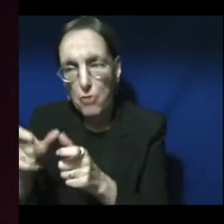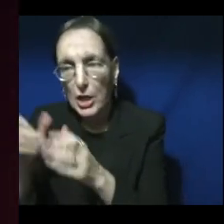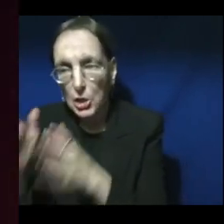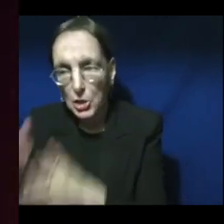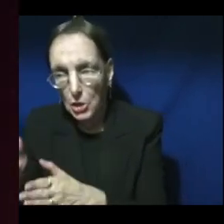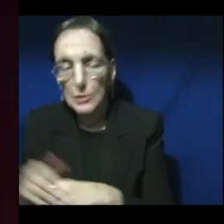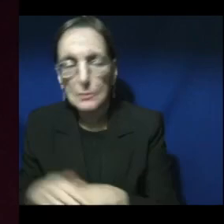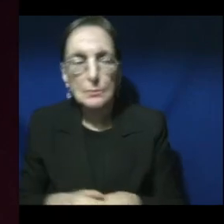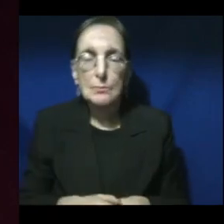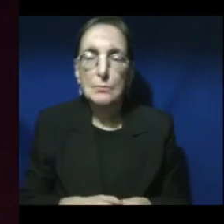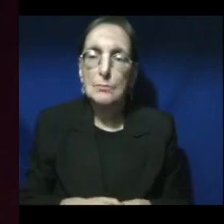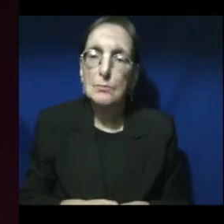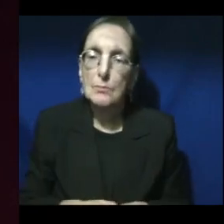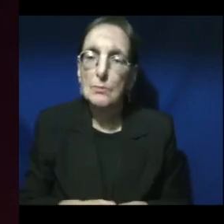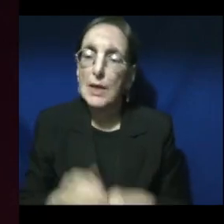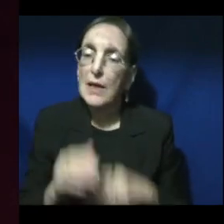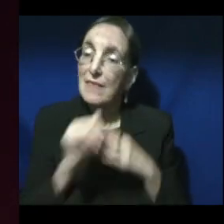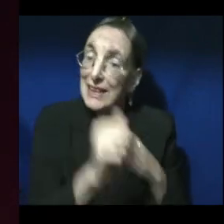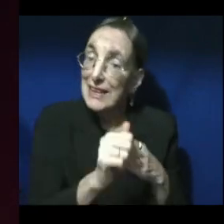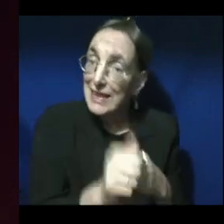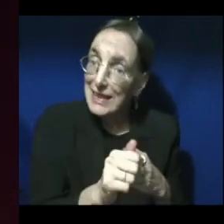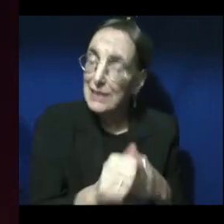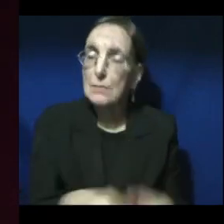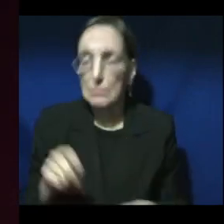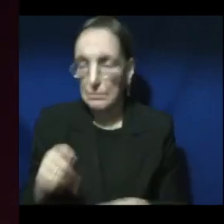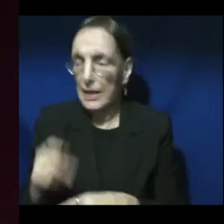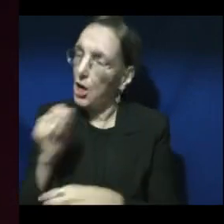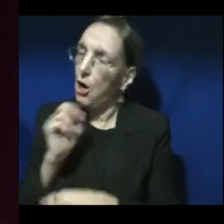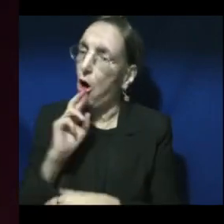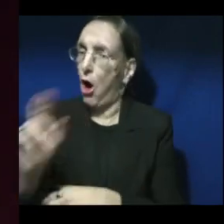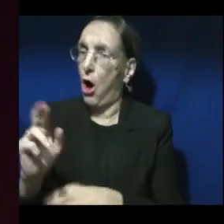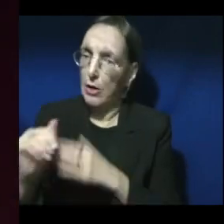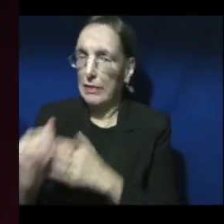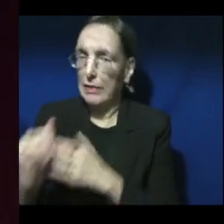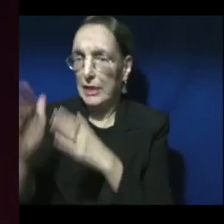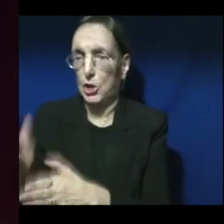are a leader. Social media companies have done a great job, right? Calling people who create stuff,